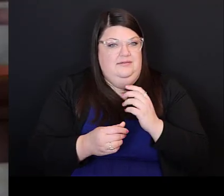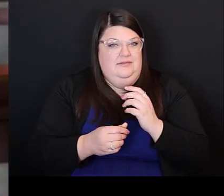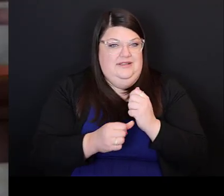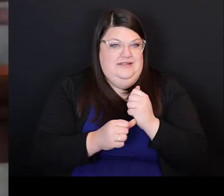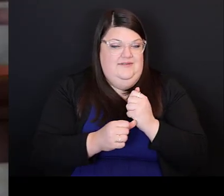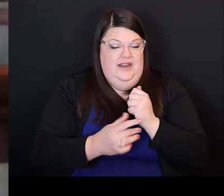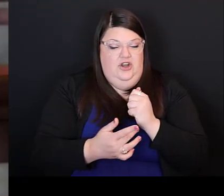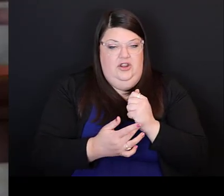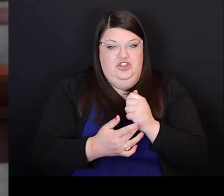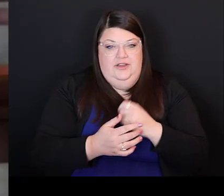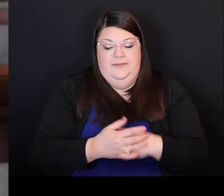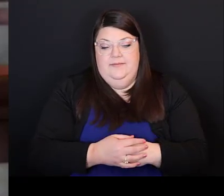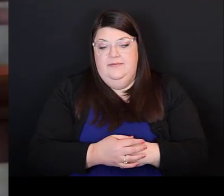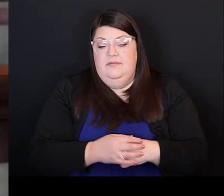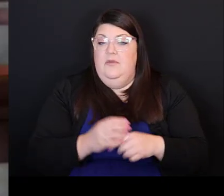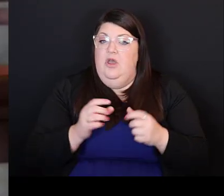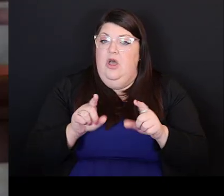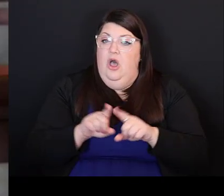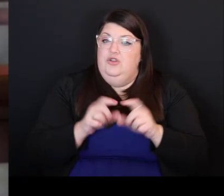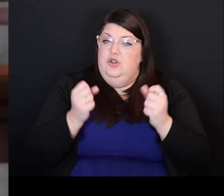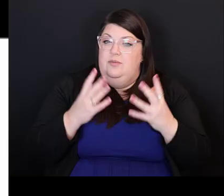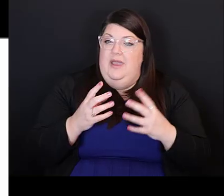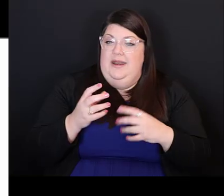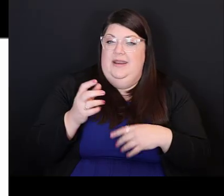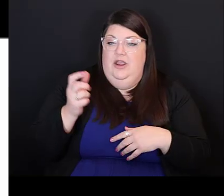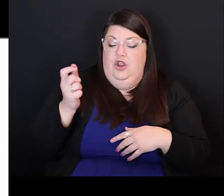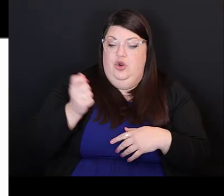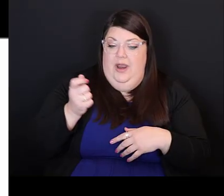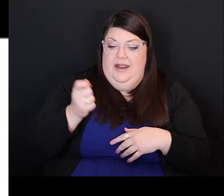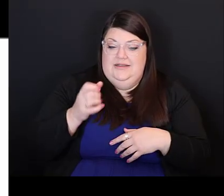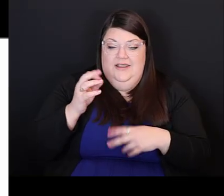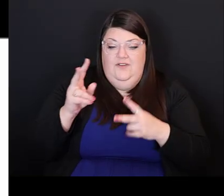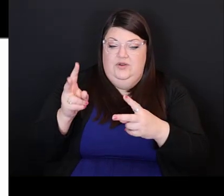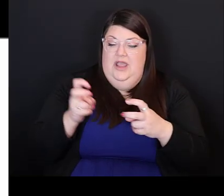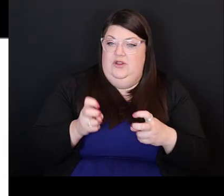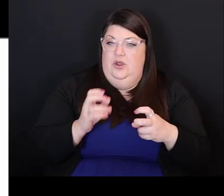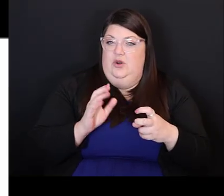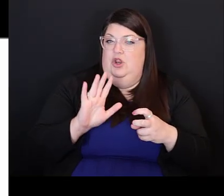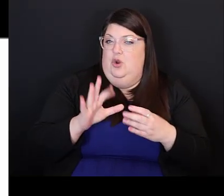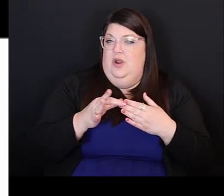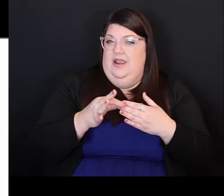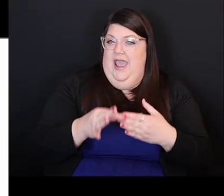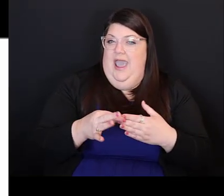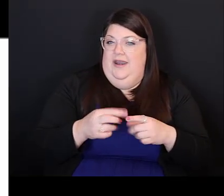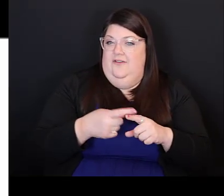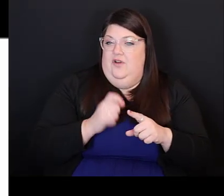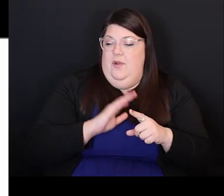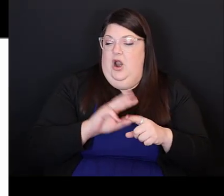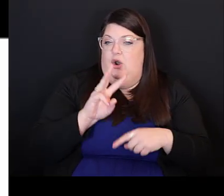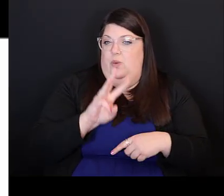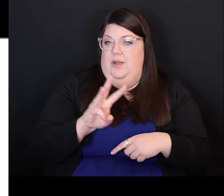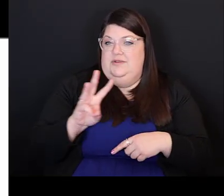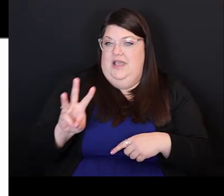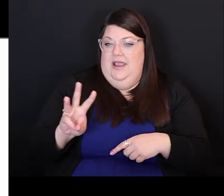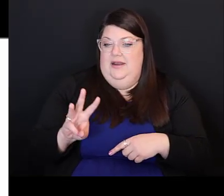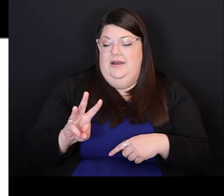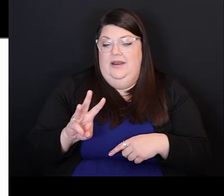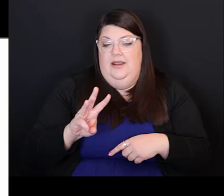There are also many grants that are available. If you download Funding Your Assistive Technology guide from our website,